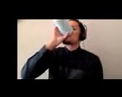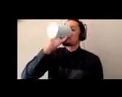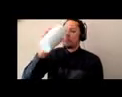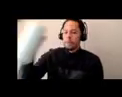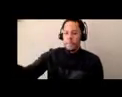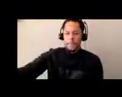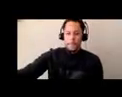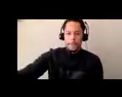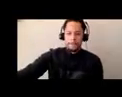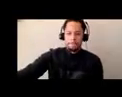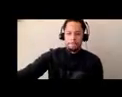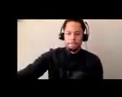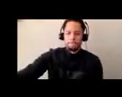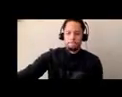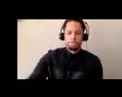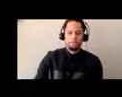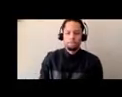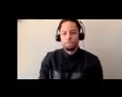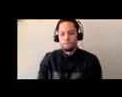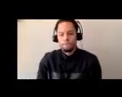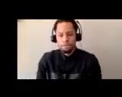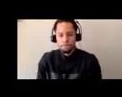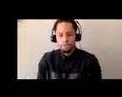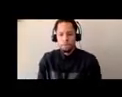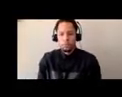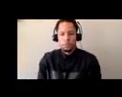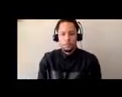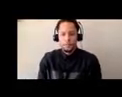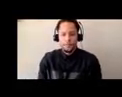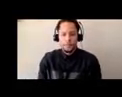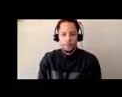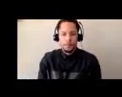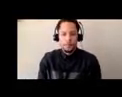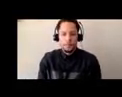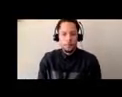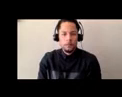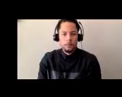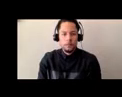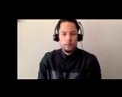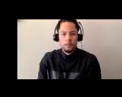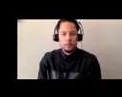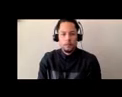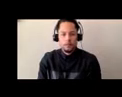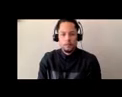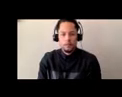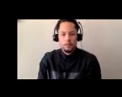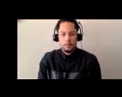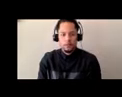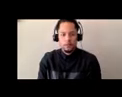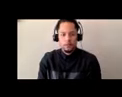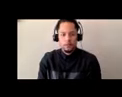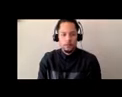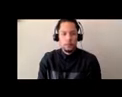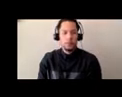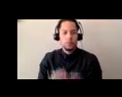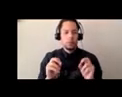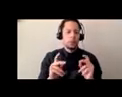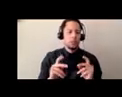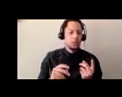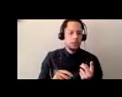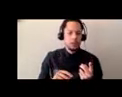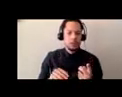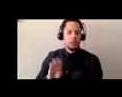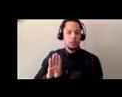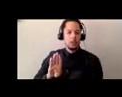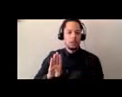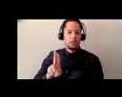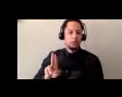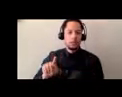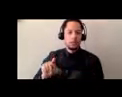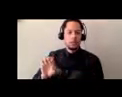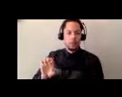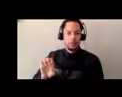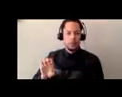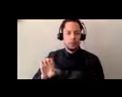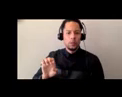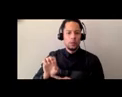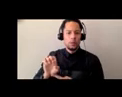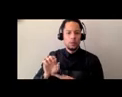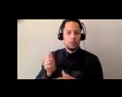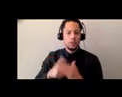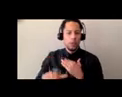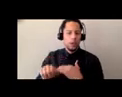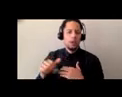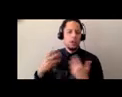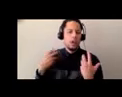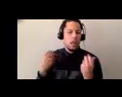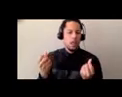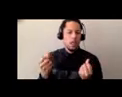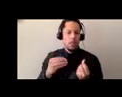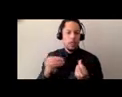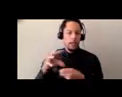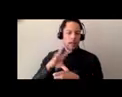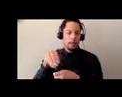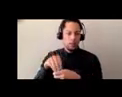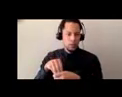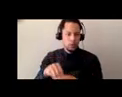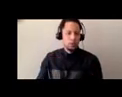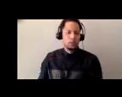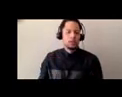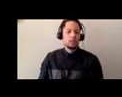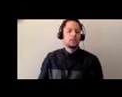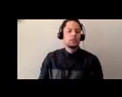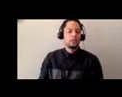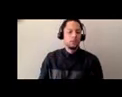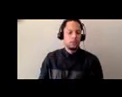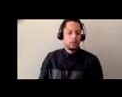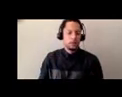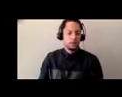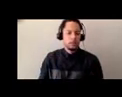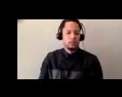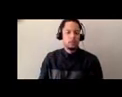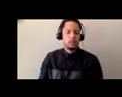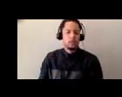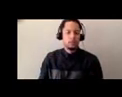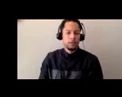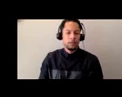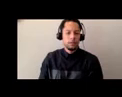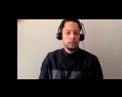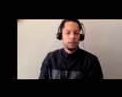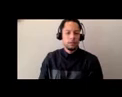So butte is health and inclusion.